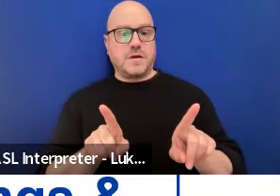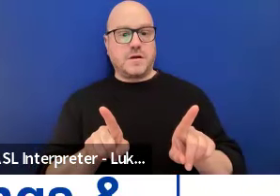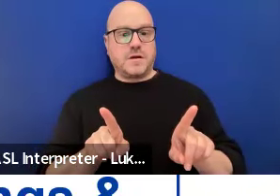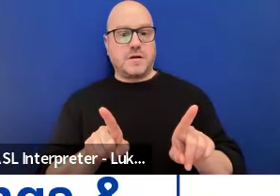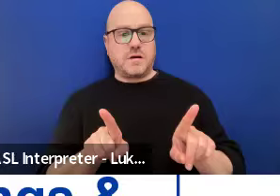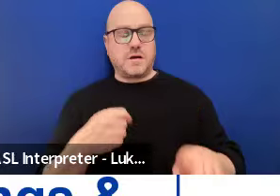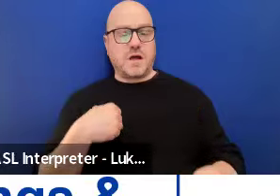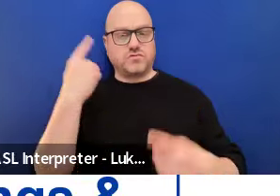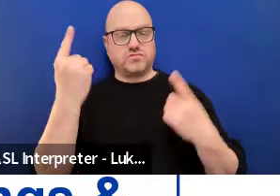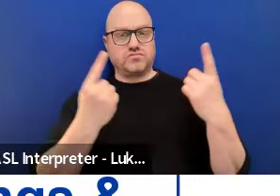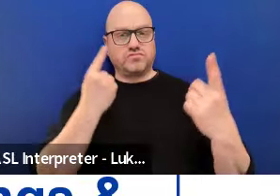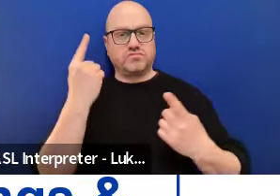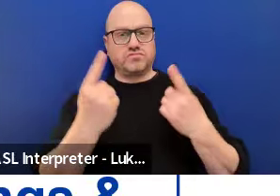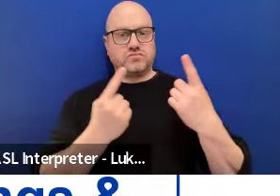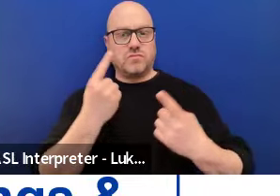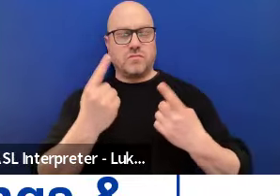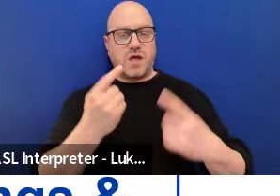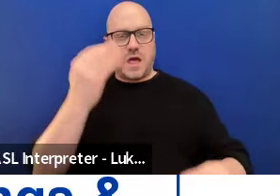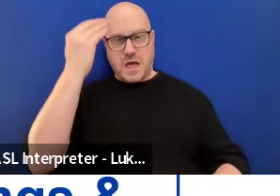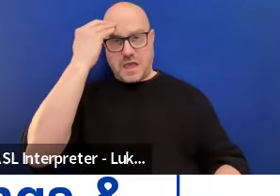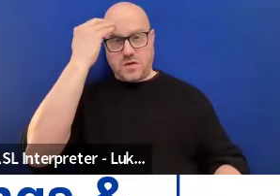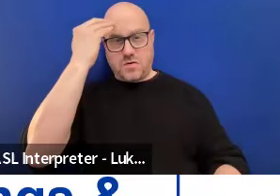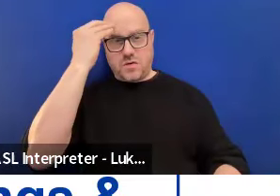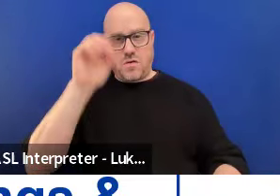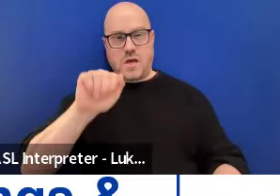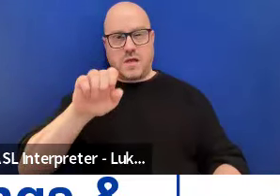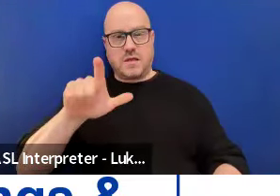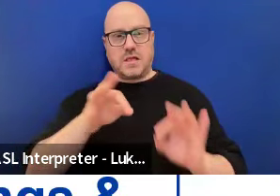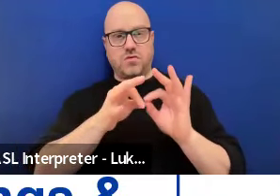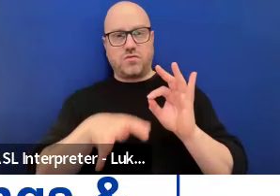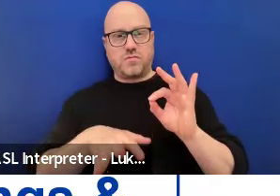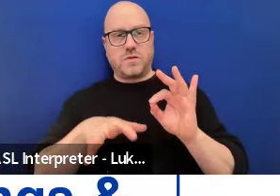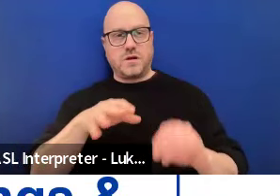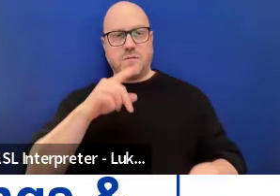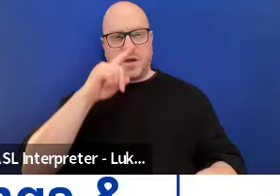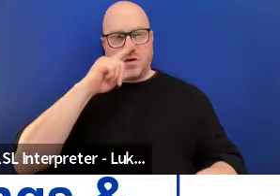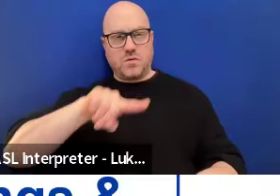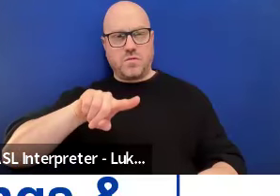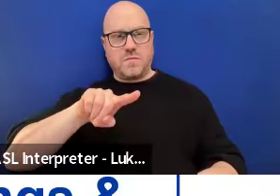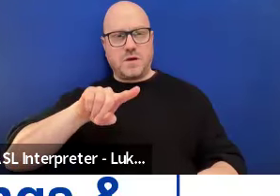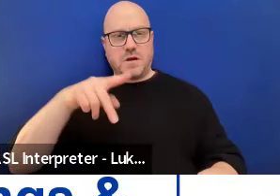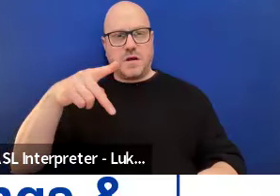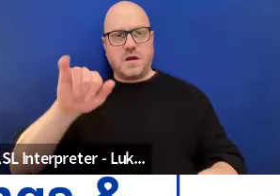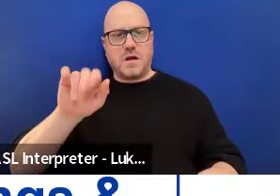LAST SLIDE.